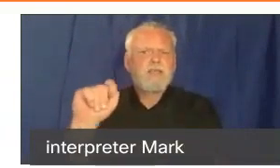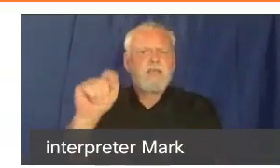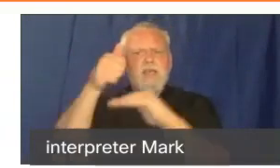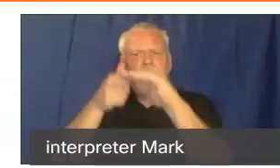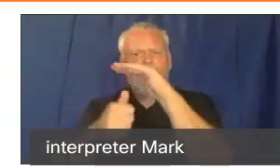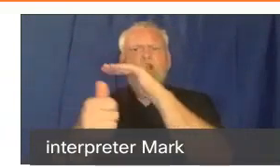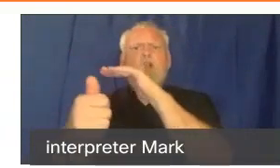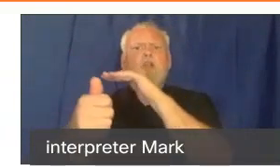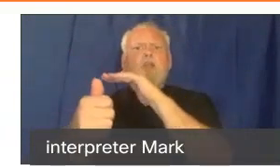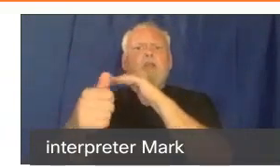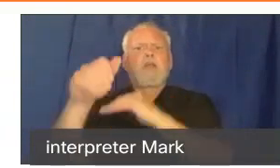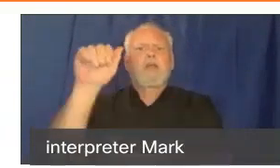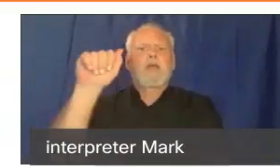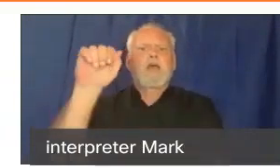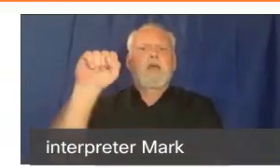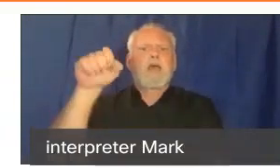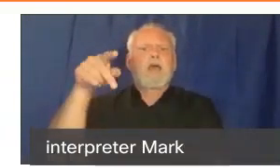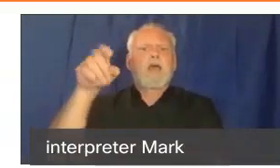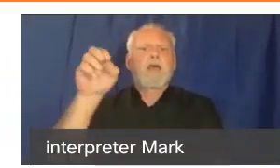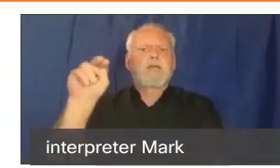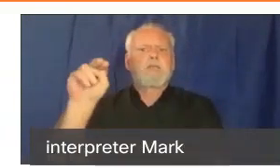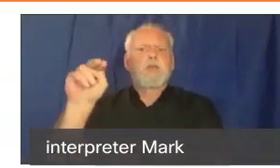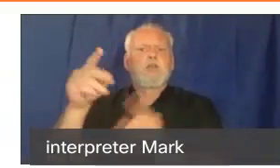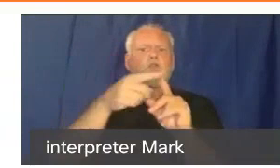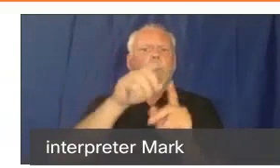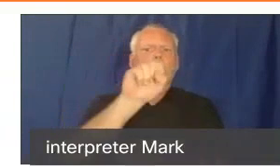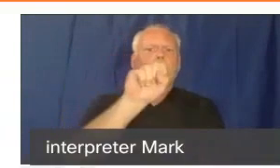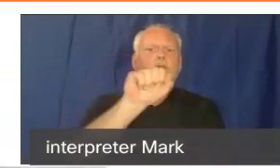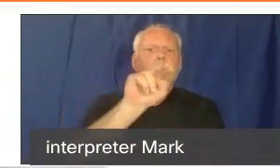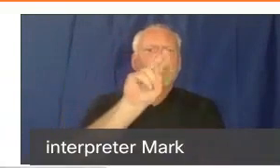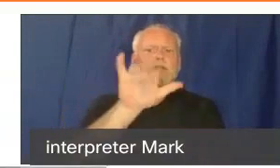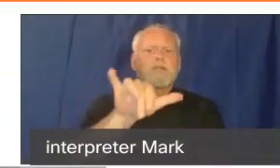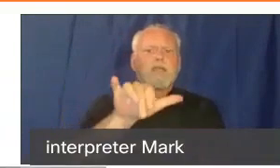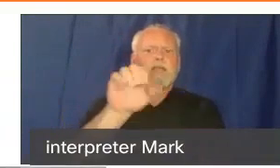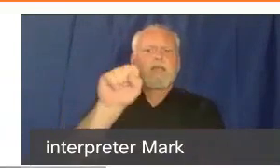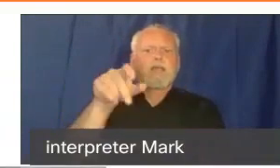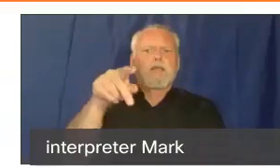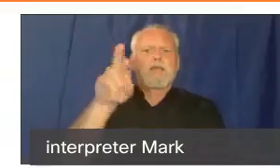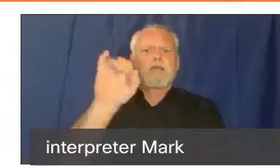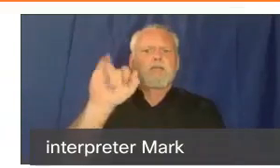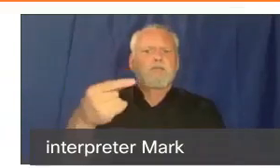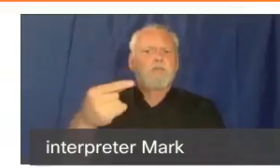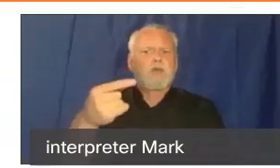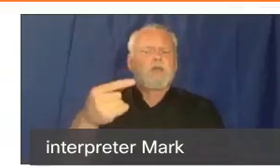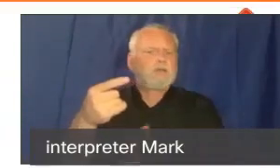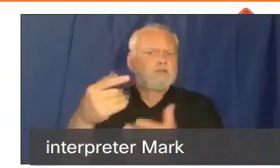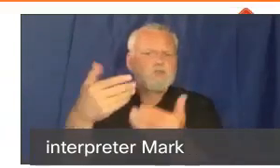Aspen over to Sandy spring, and this is new to me. I've been following this for a long time.